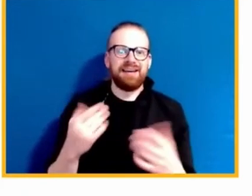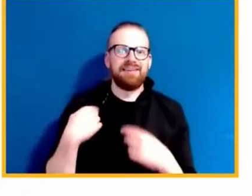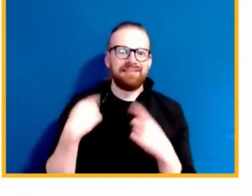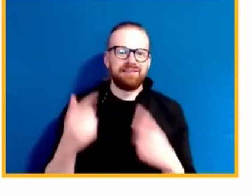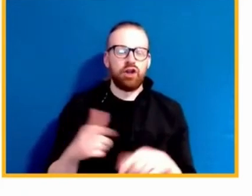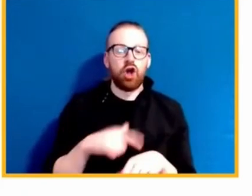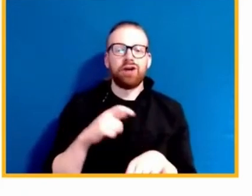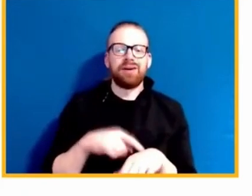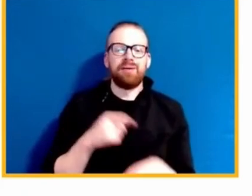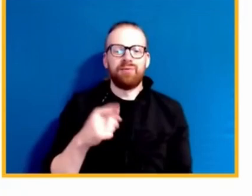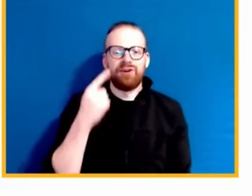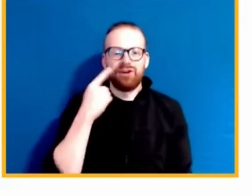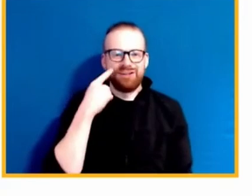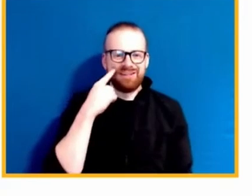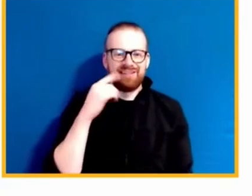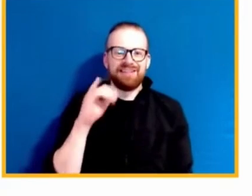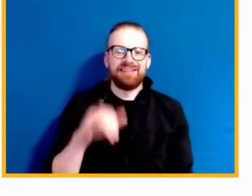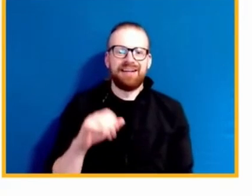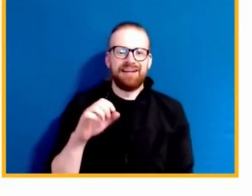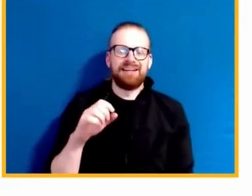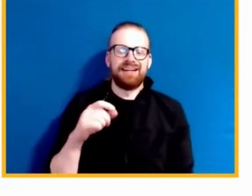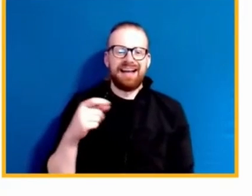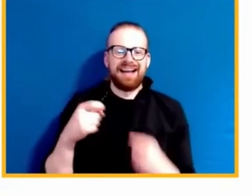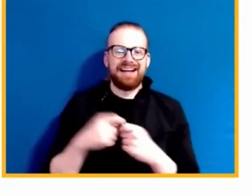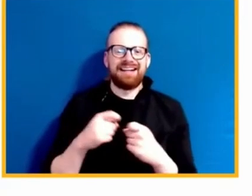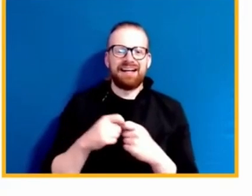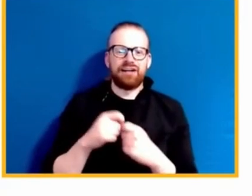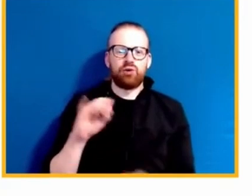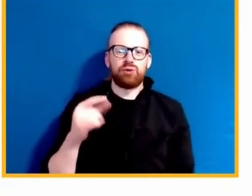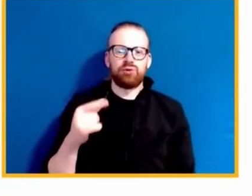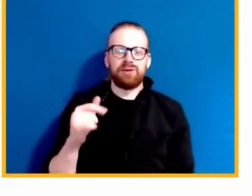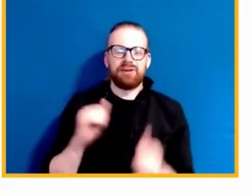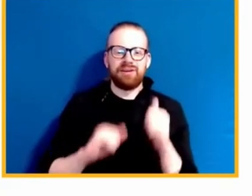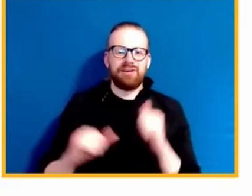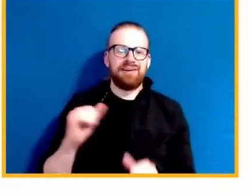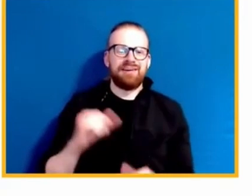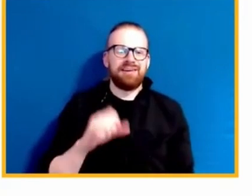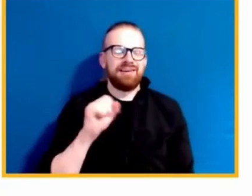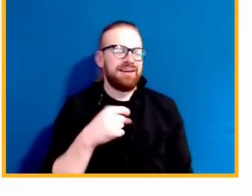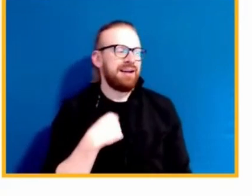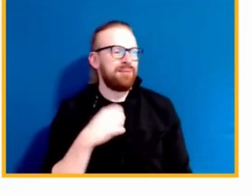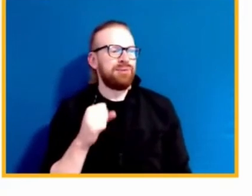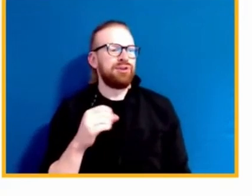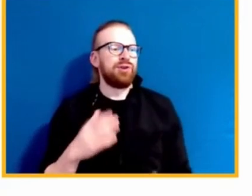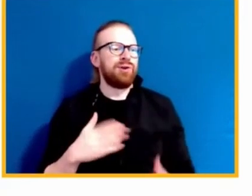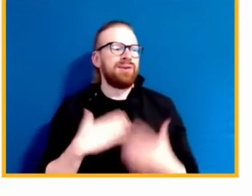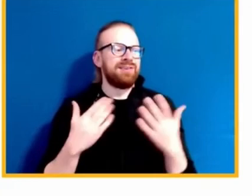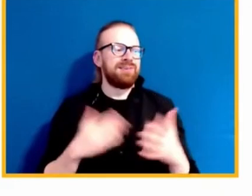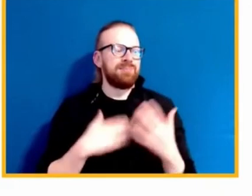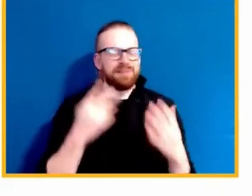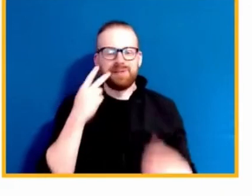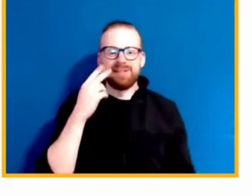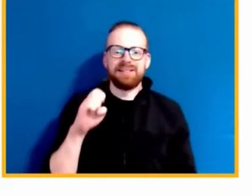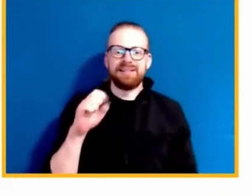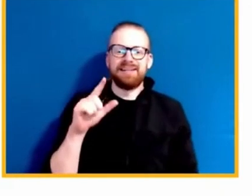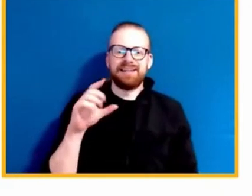What did we think of that electroswing performance from Kesi? [Kendi] Oh yeah, I'm so happy that I got to see some electroswinging here because